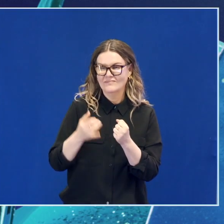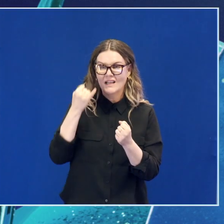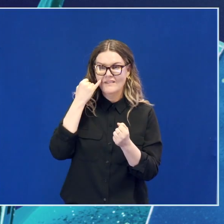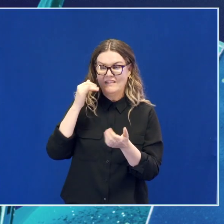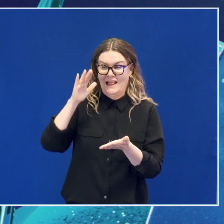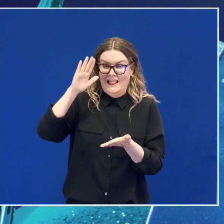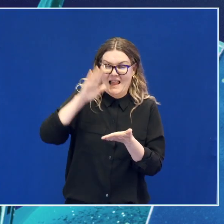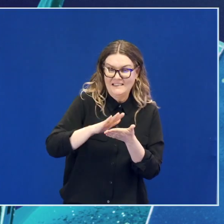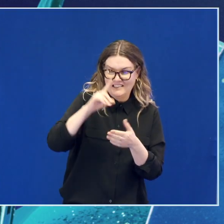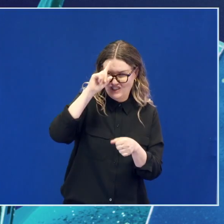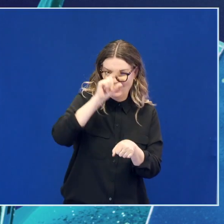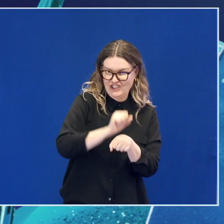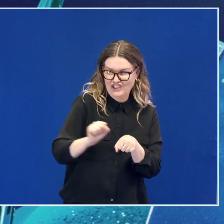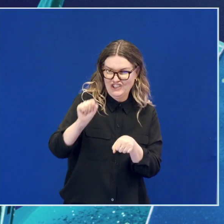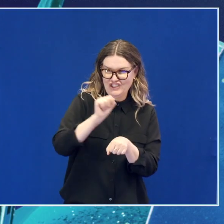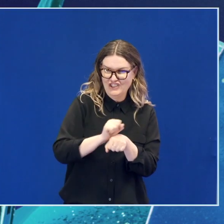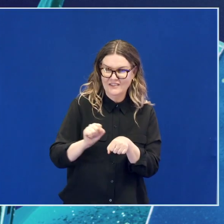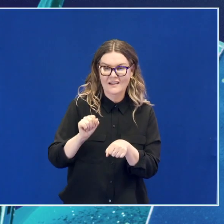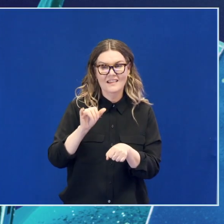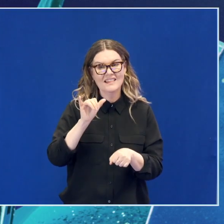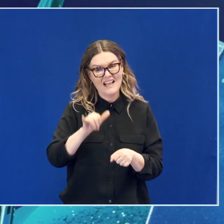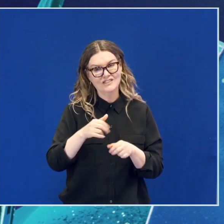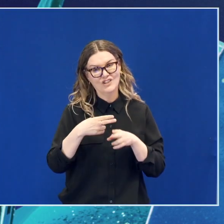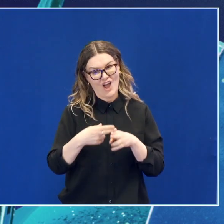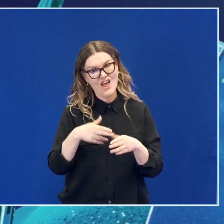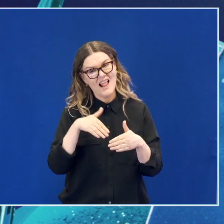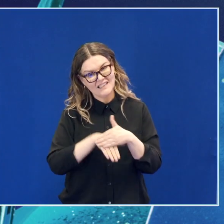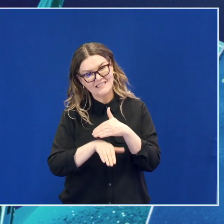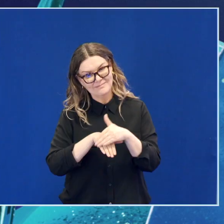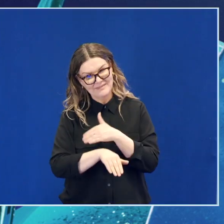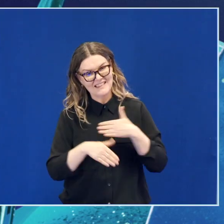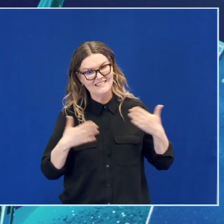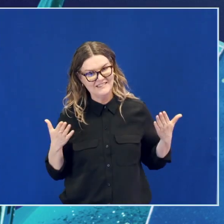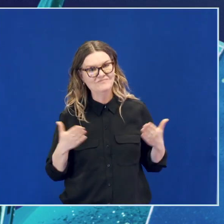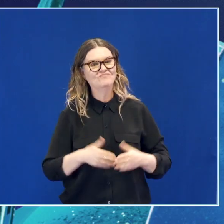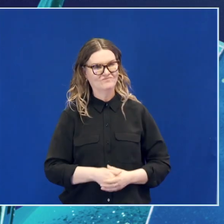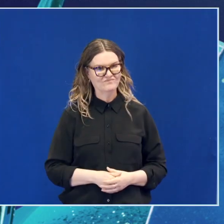Well, and to build off that and to touch on what Blake said,